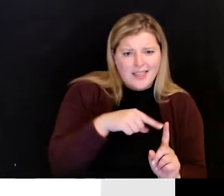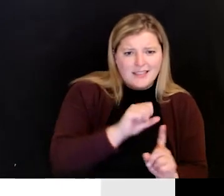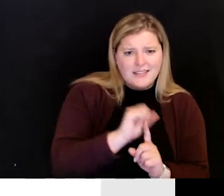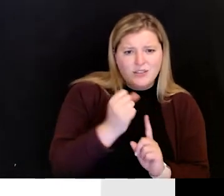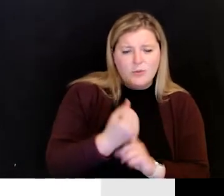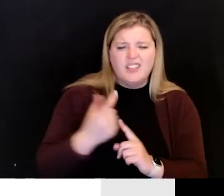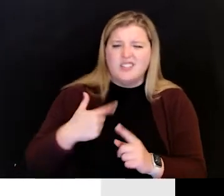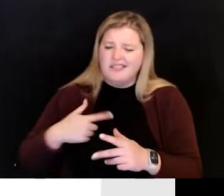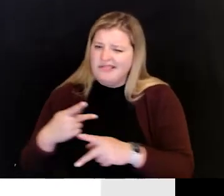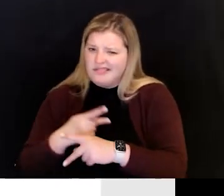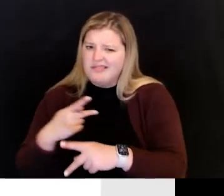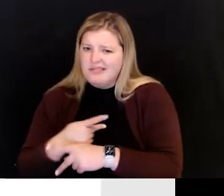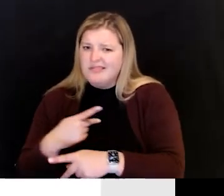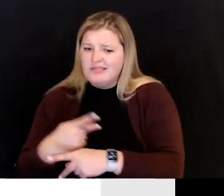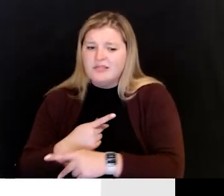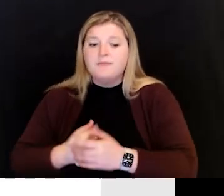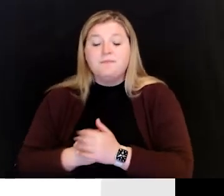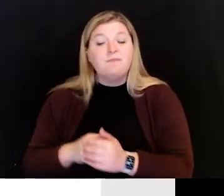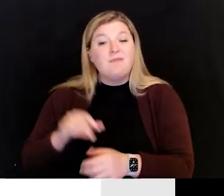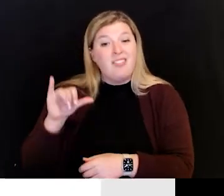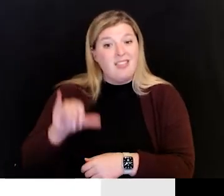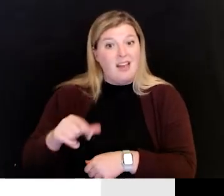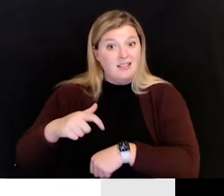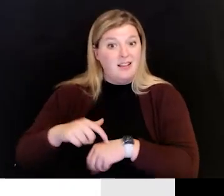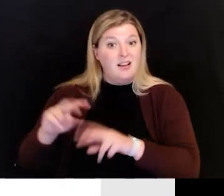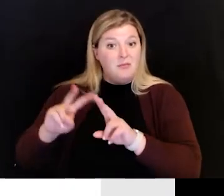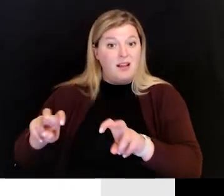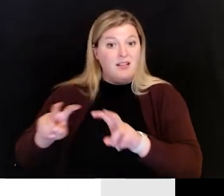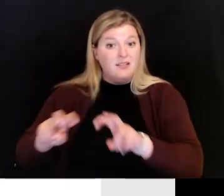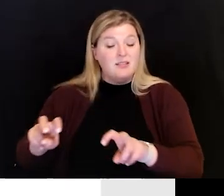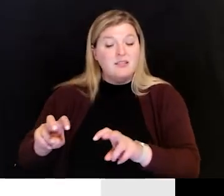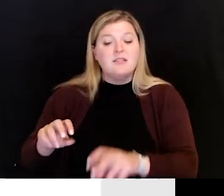And it was during that analysis that John recommended